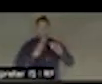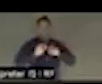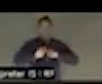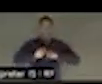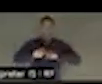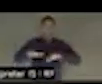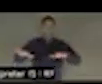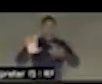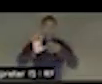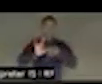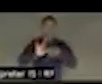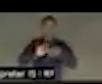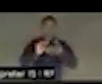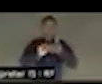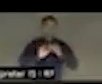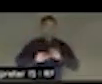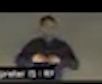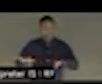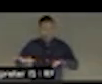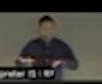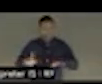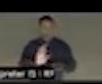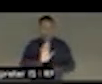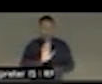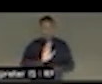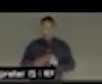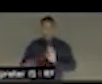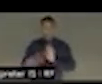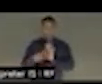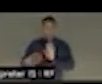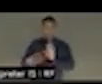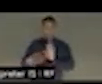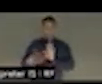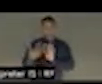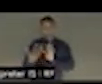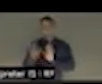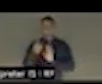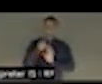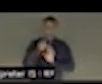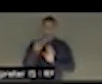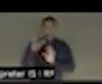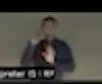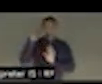but it will be definitely publicly available. So thank you for those questions and let's